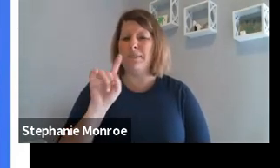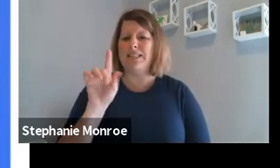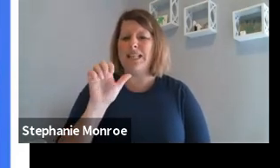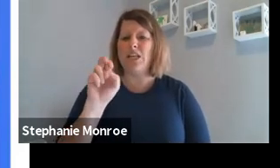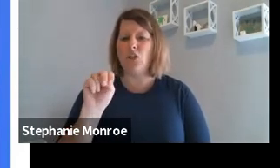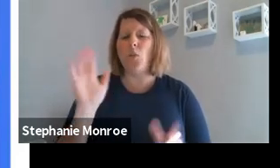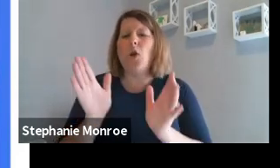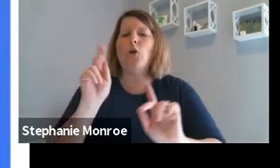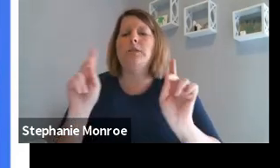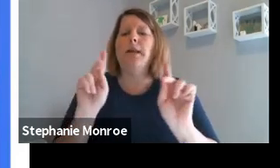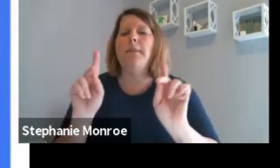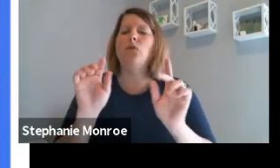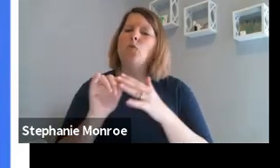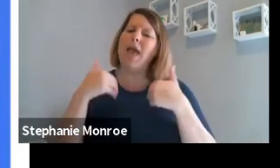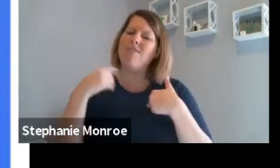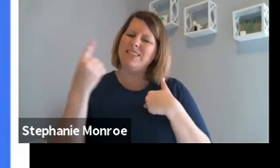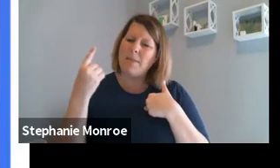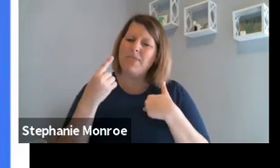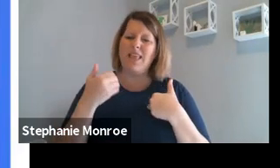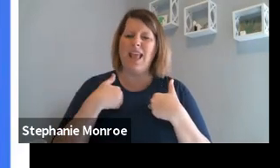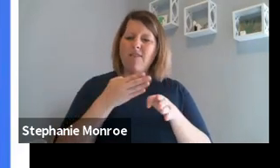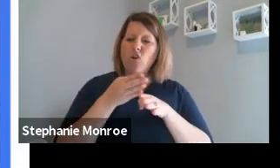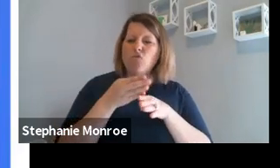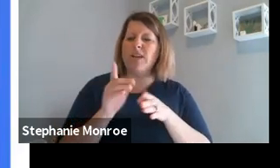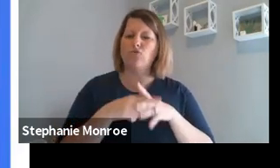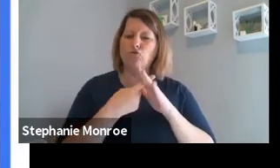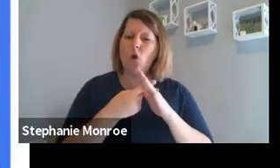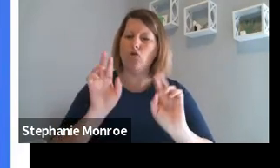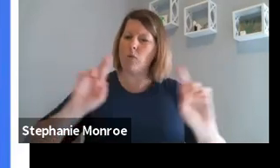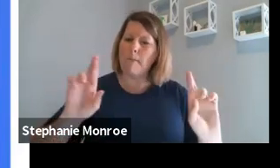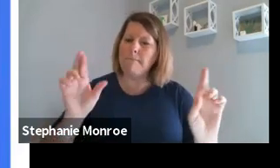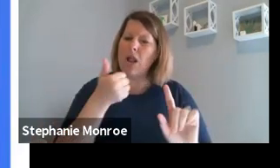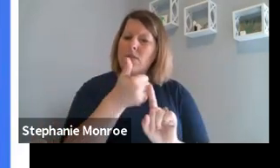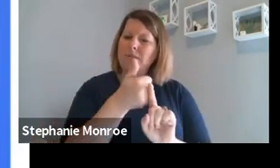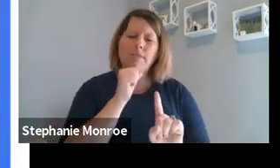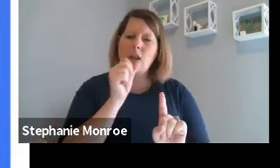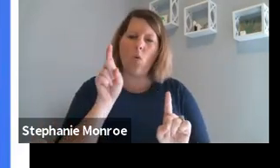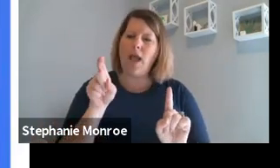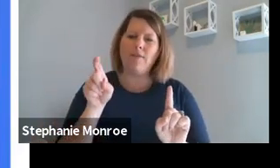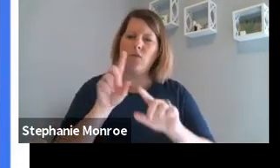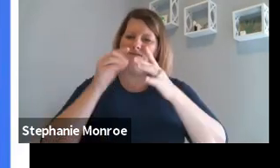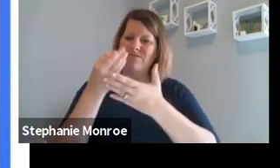to have something to have a career, to study, to prepare themselves so that they do not have to financially dependent on anyone.